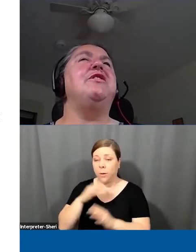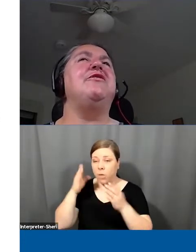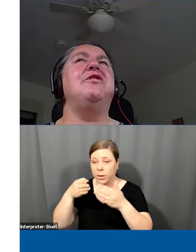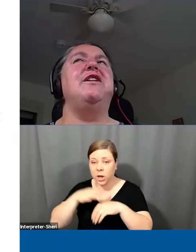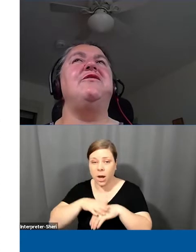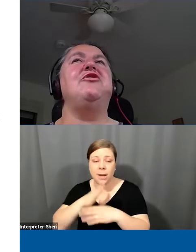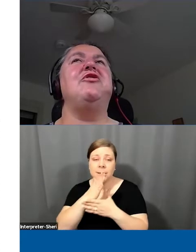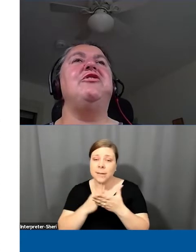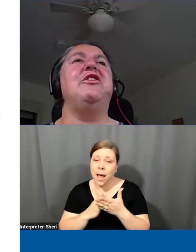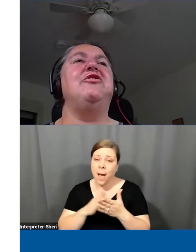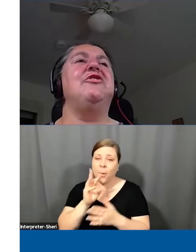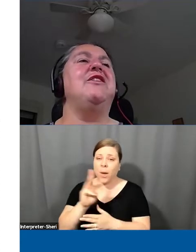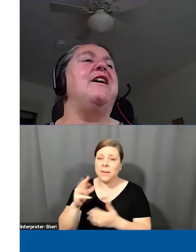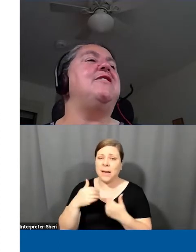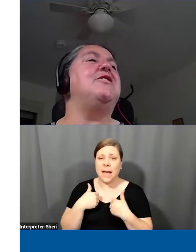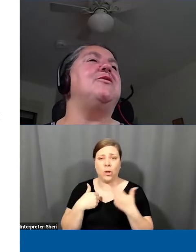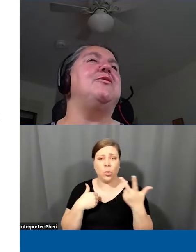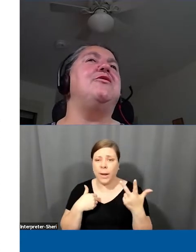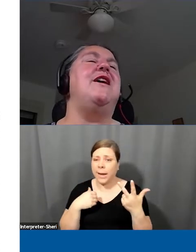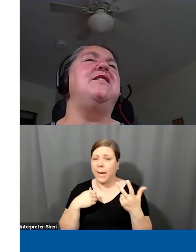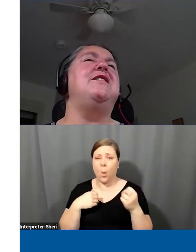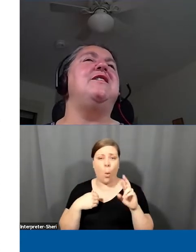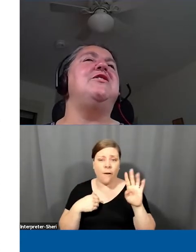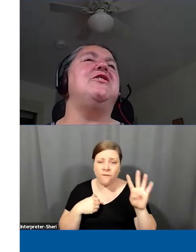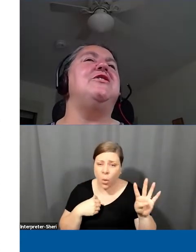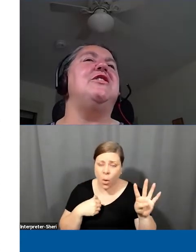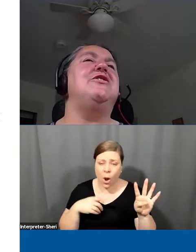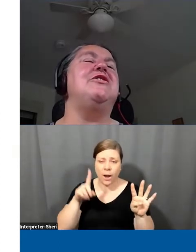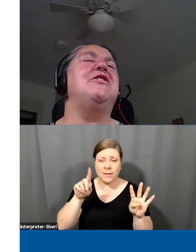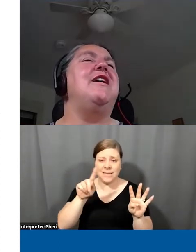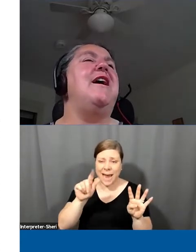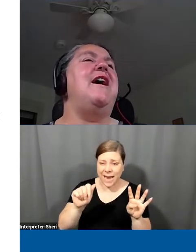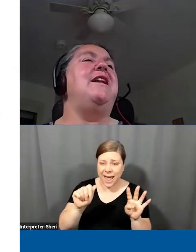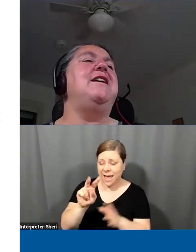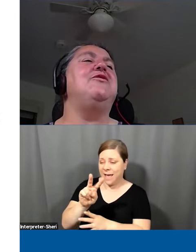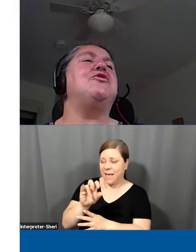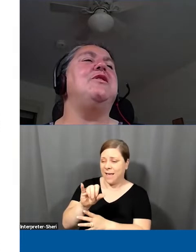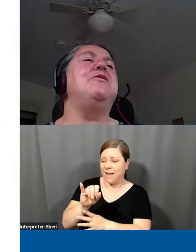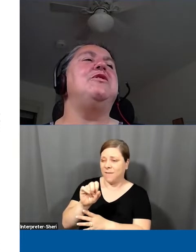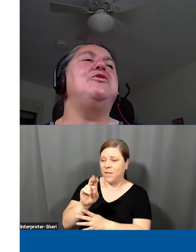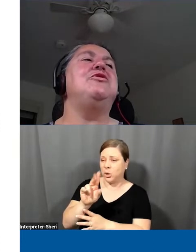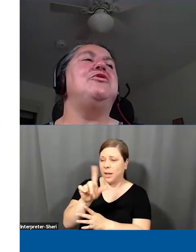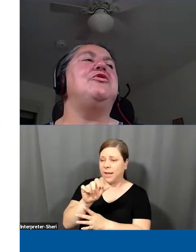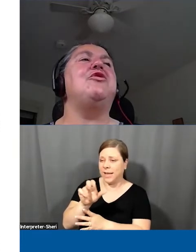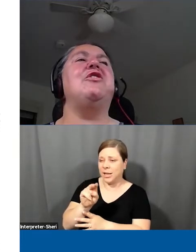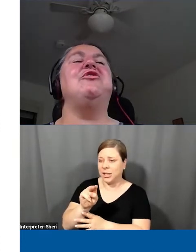different data visualizations. Then I had to go through, find the data visualizations and give the screen reader users instructions